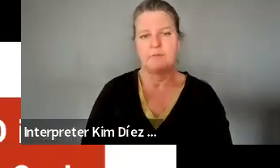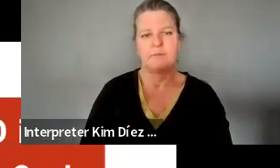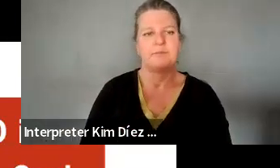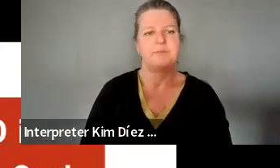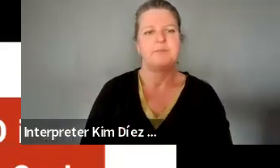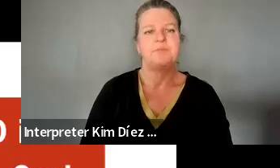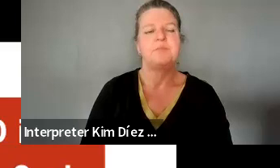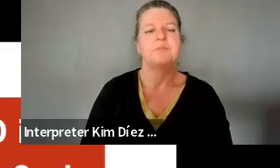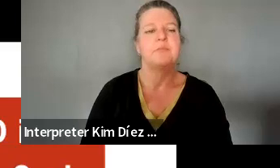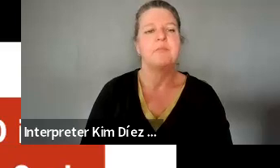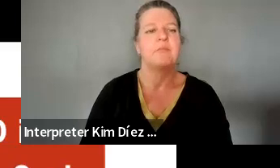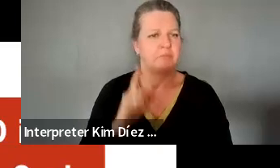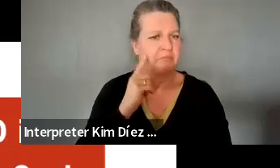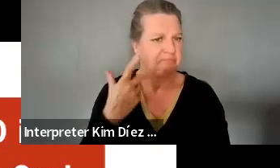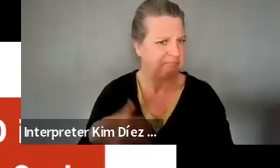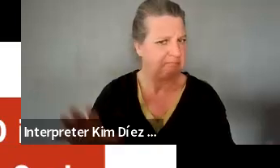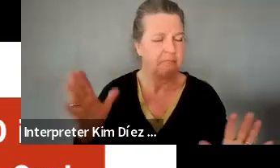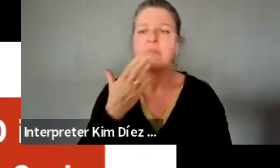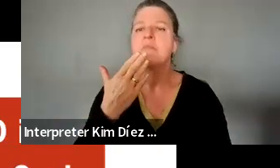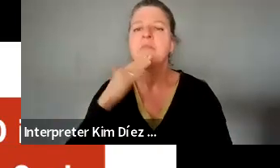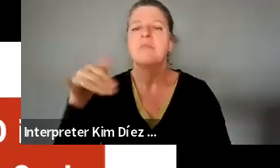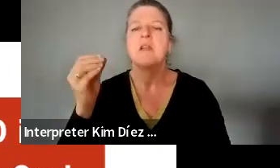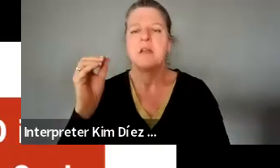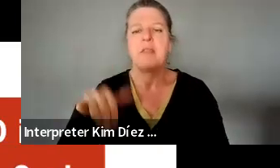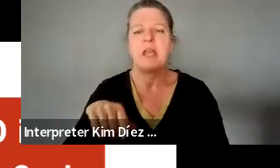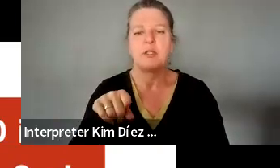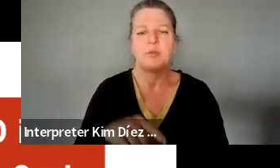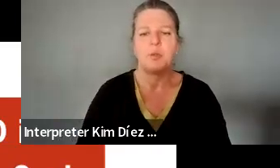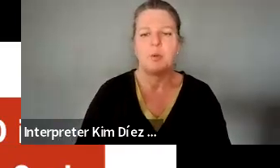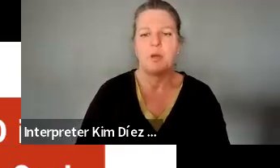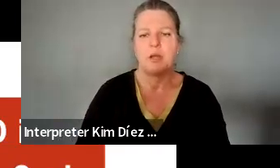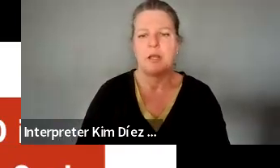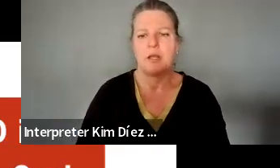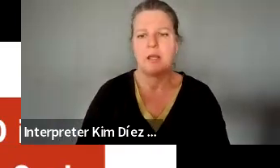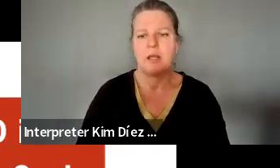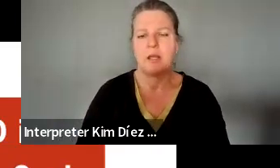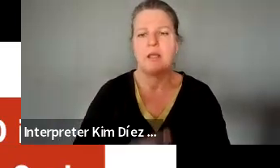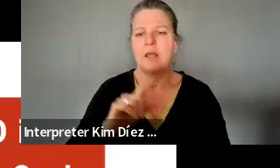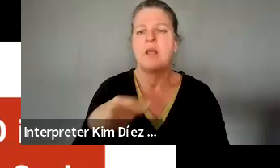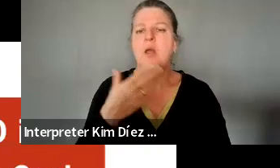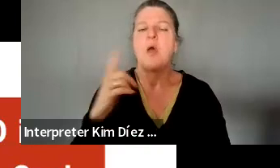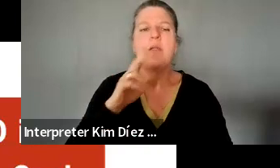So I think that's it. [Una] Thank you so much, Joy. The only thing I might mention is that we'd really love